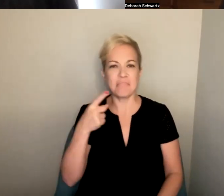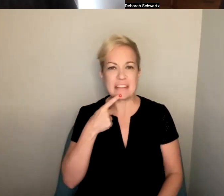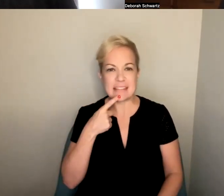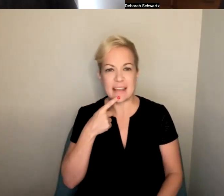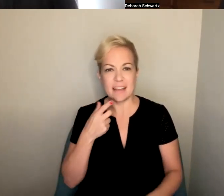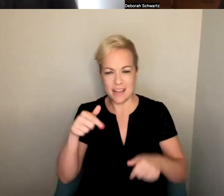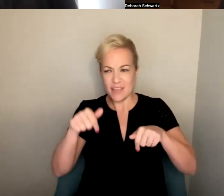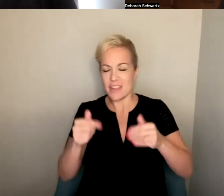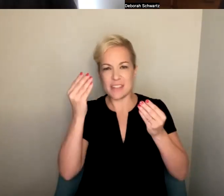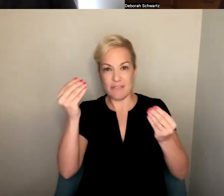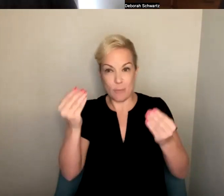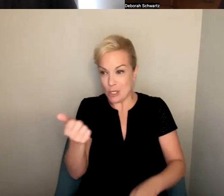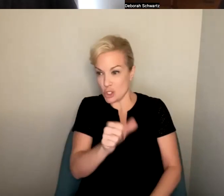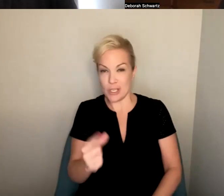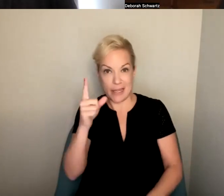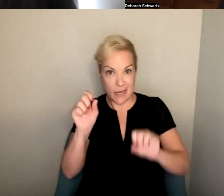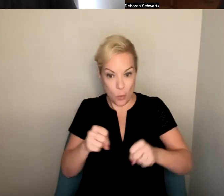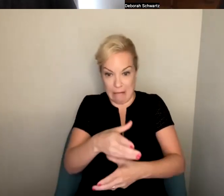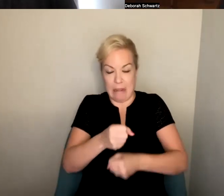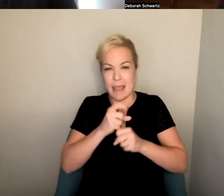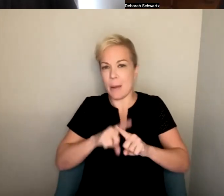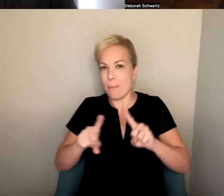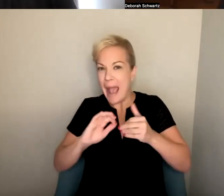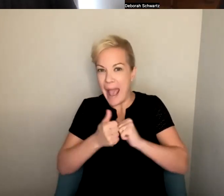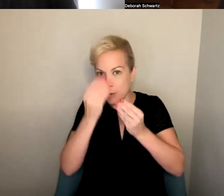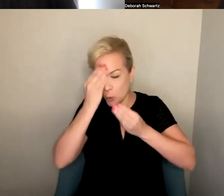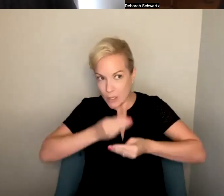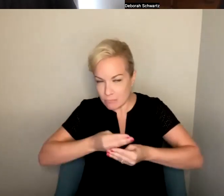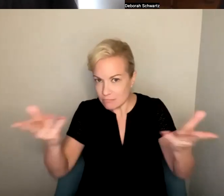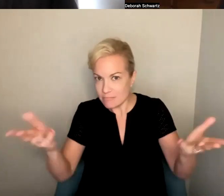out and I think that's a question that archives and museums have to ask themselves is how do